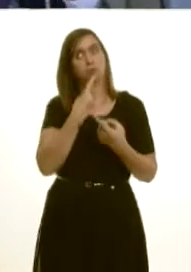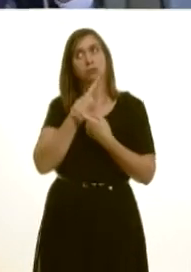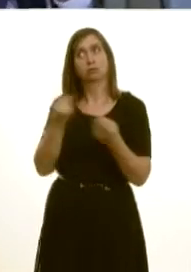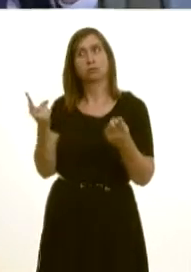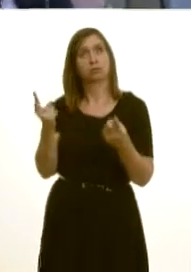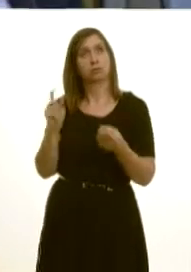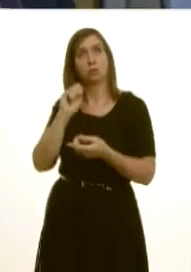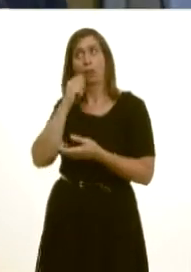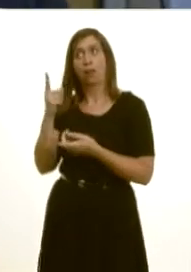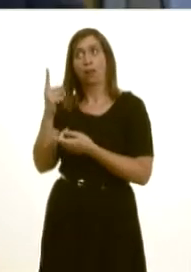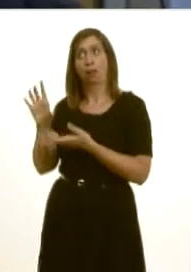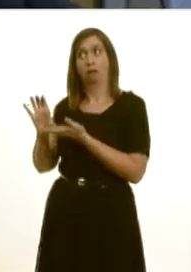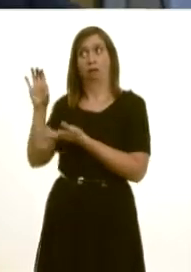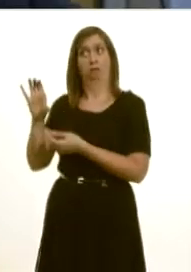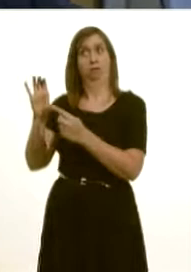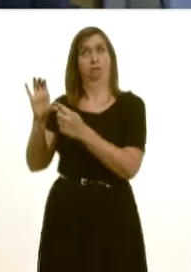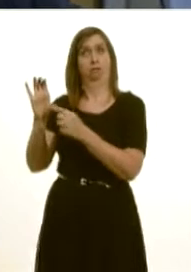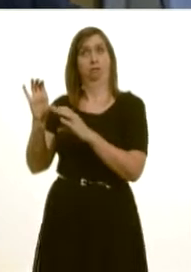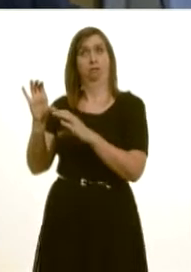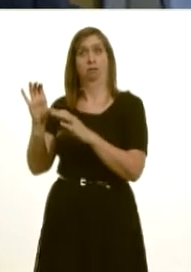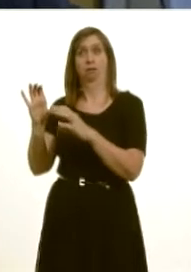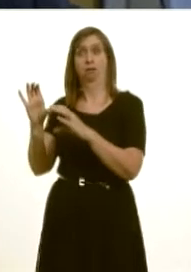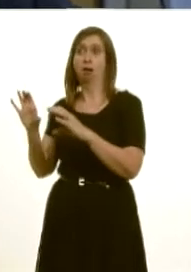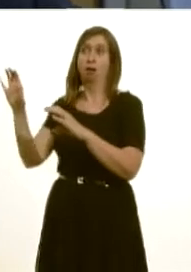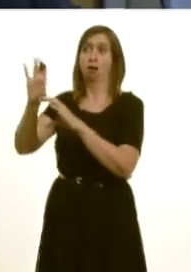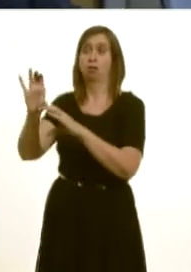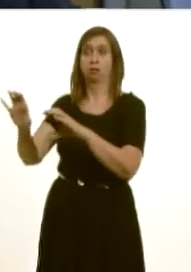resource will be added to the resources that are already available on an annual basis for